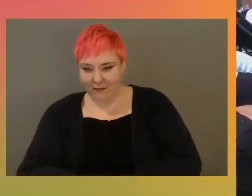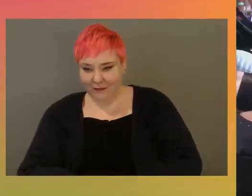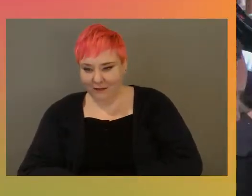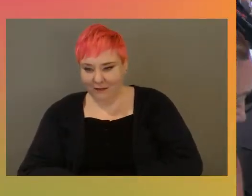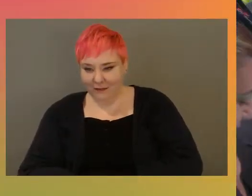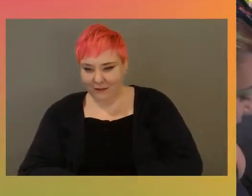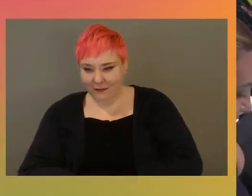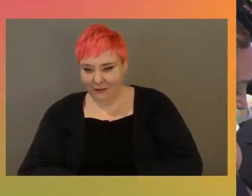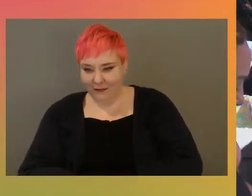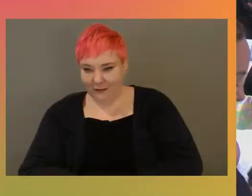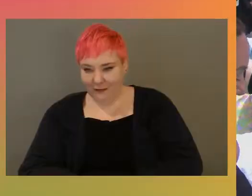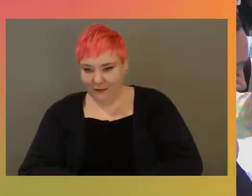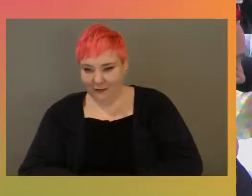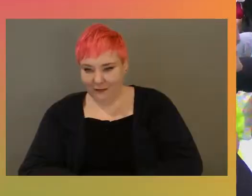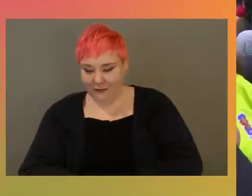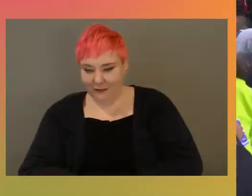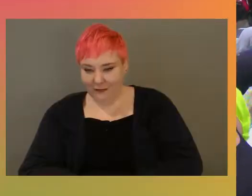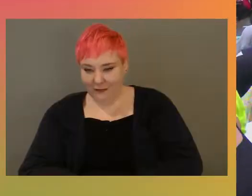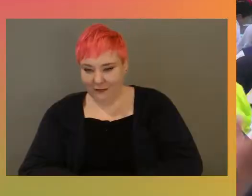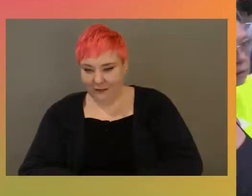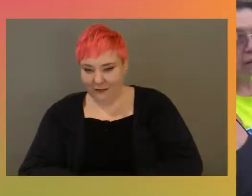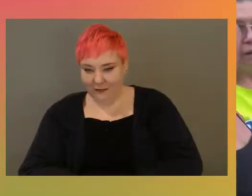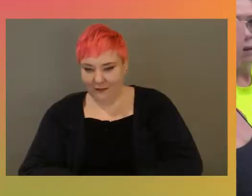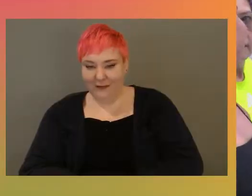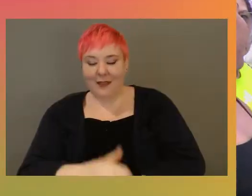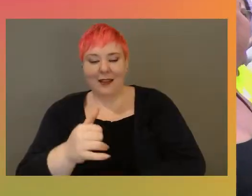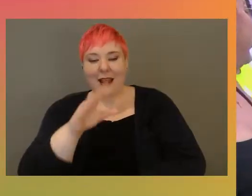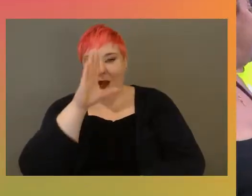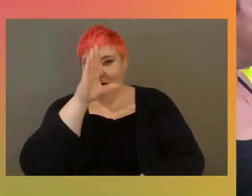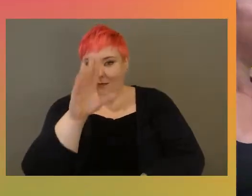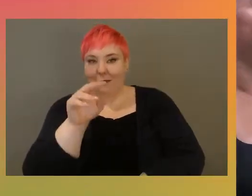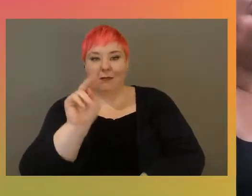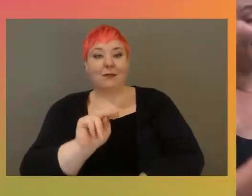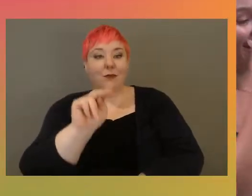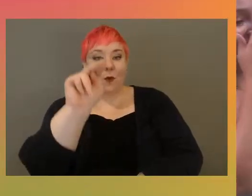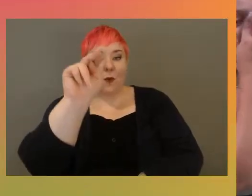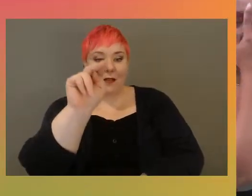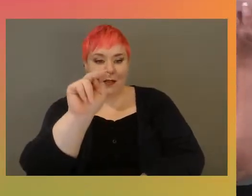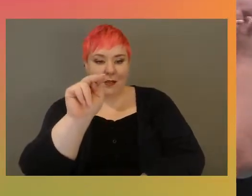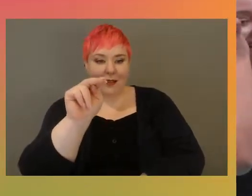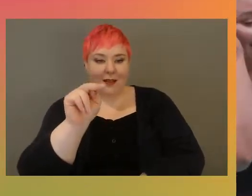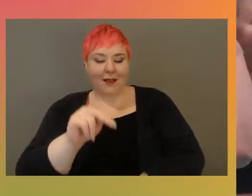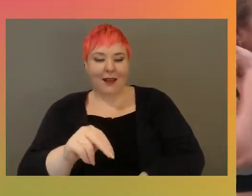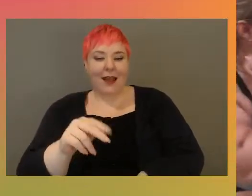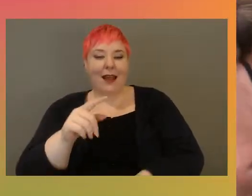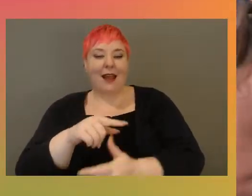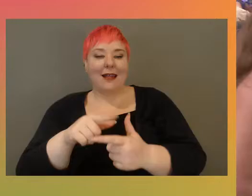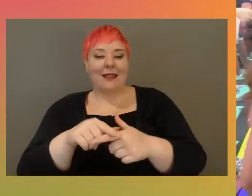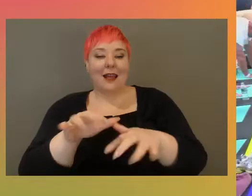AND WALK YOUR HANDS TO THE FRONT OF THE MAT, DOWNWARD FACING DOG.